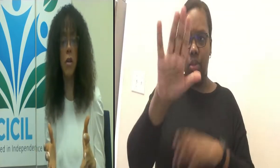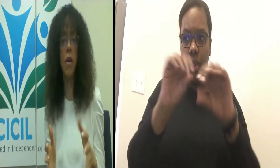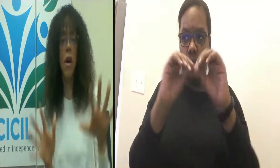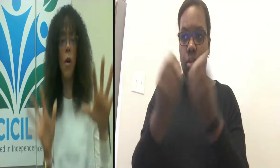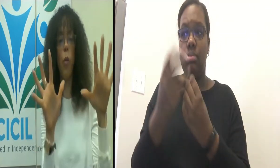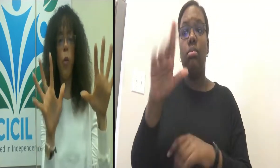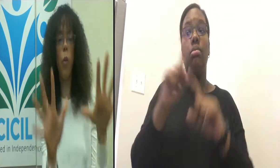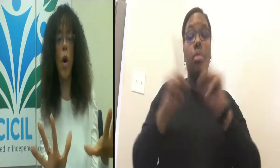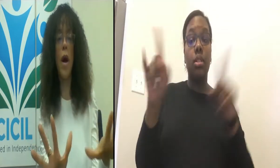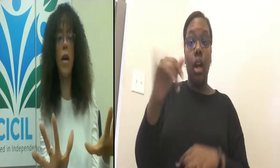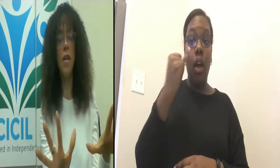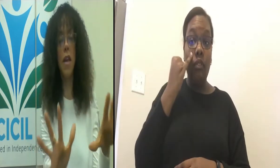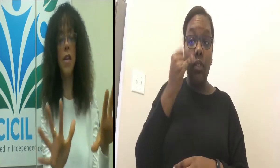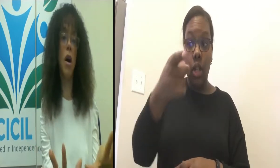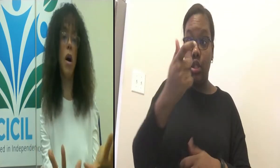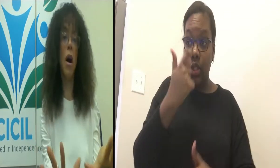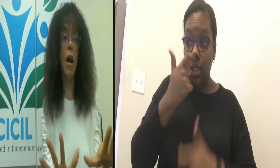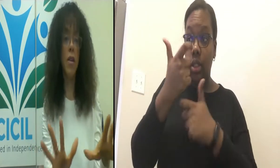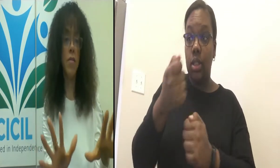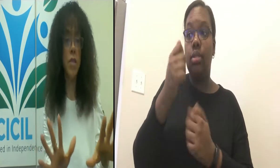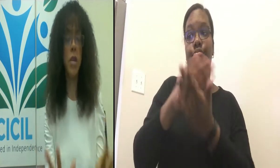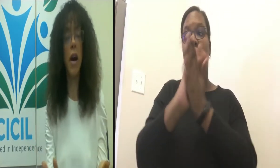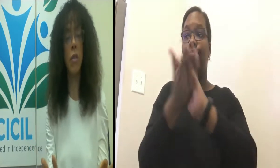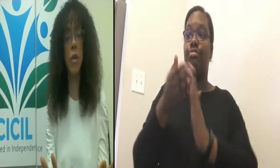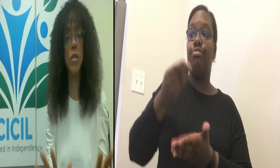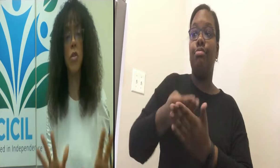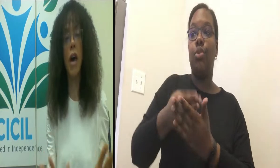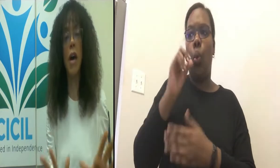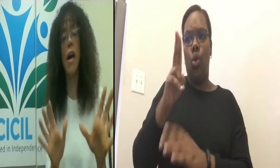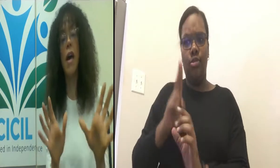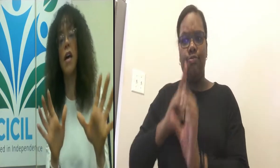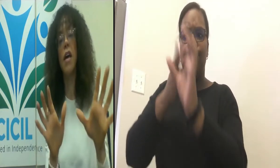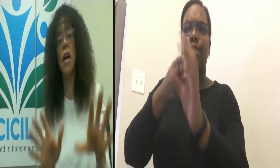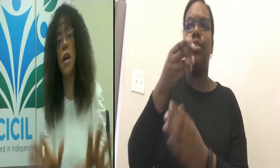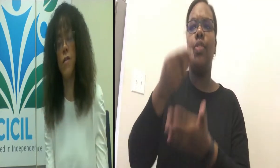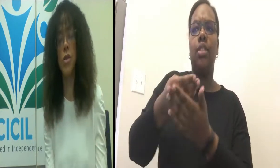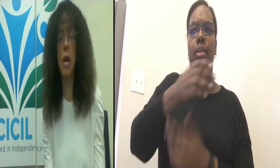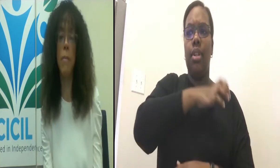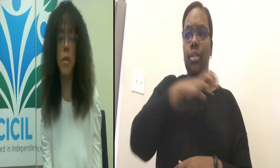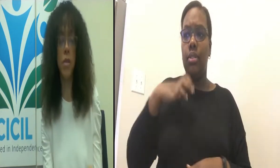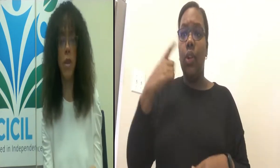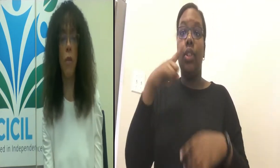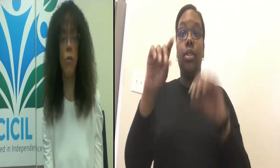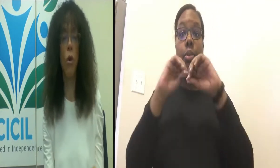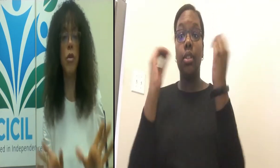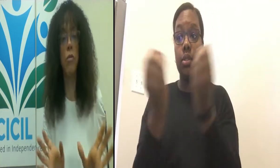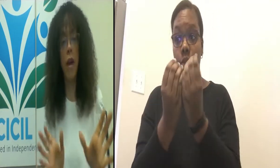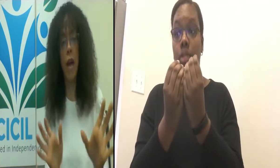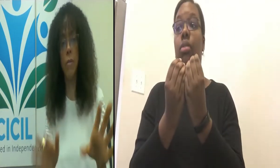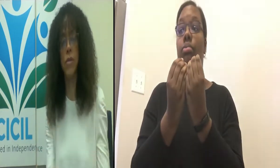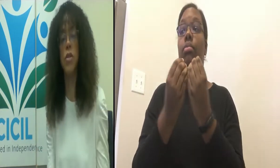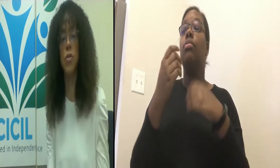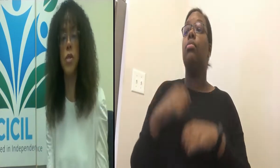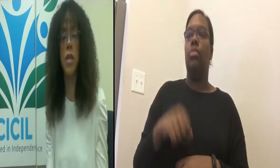explain to you using the language of the organization what is on these documents